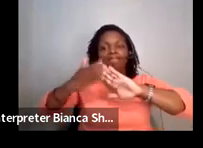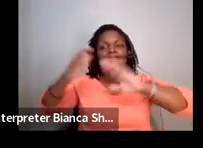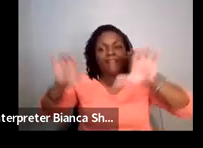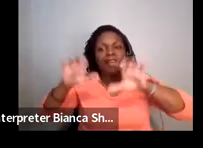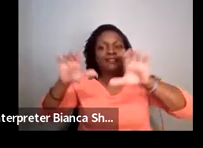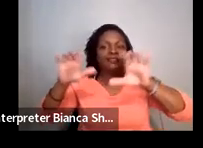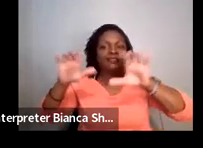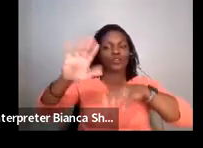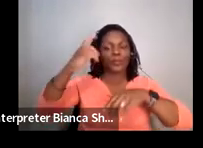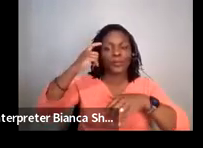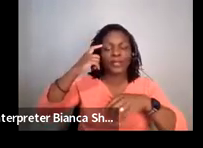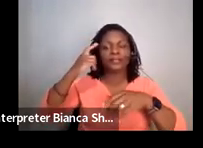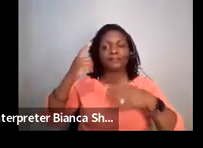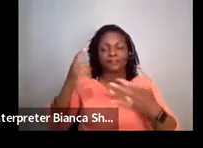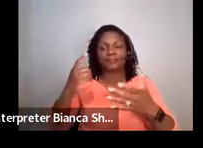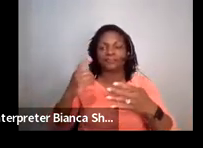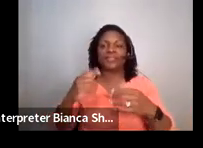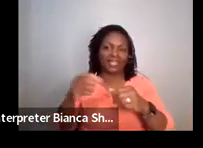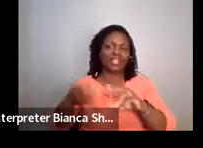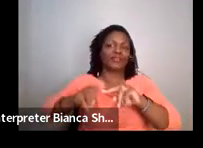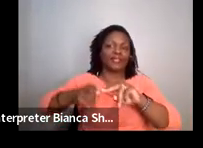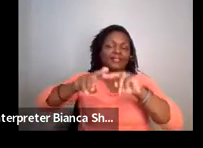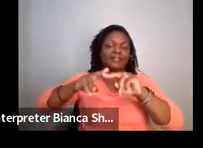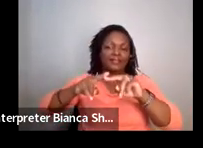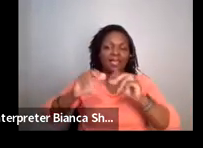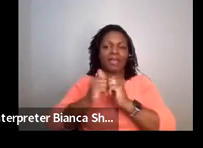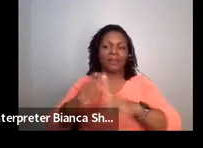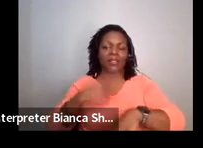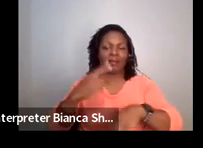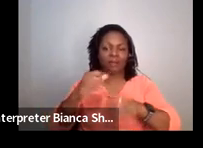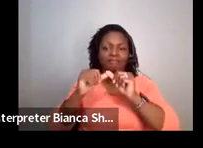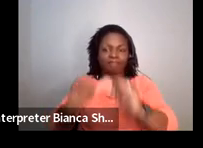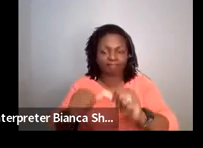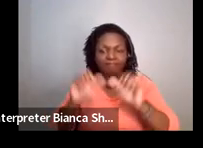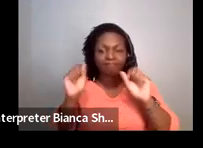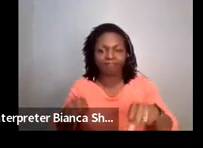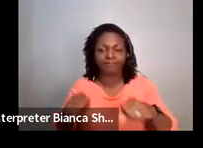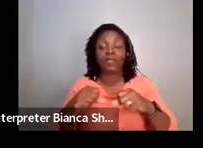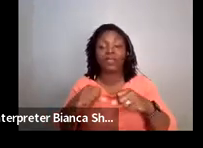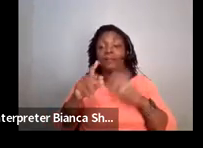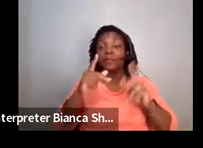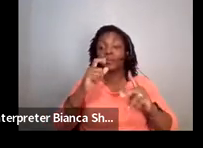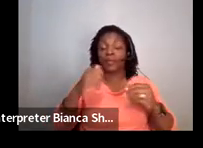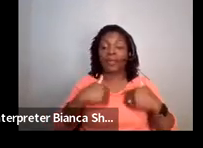Even years into life. Okay, that's why I Tell people who have their loved ones isolated at home.